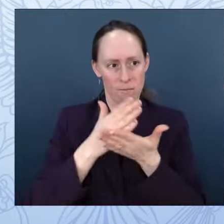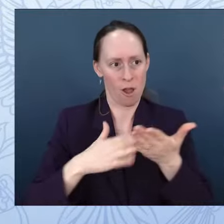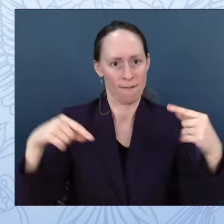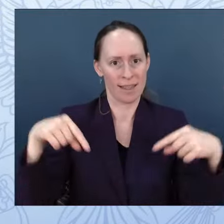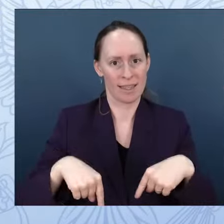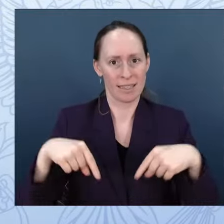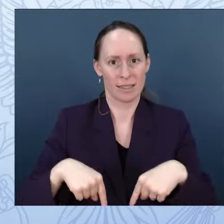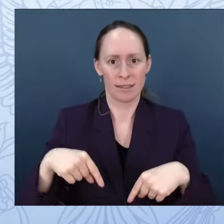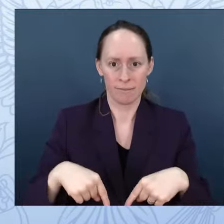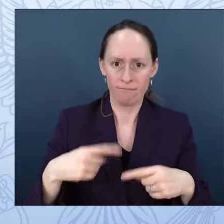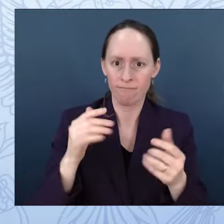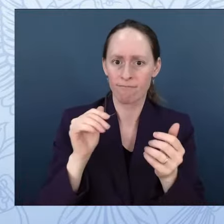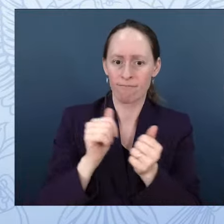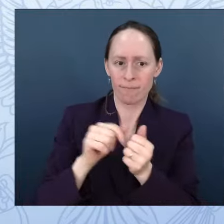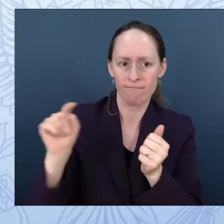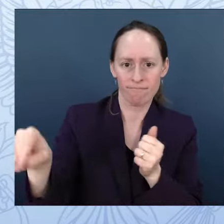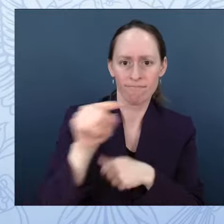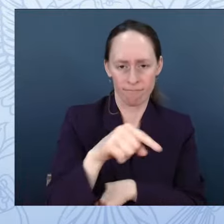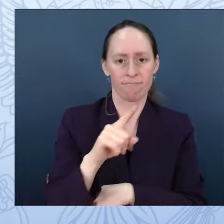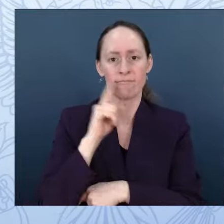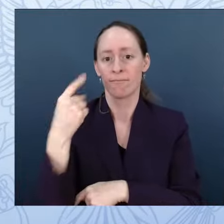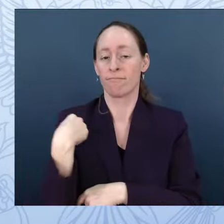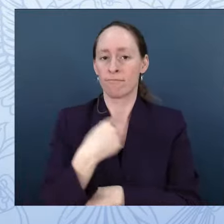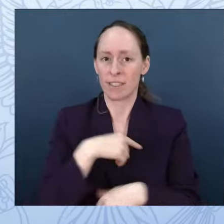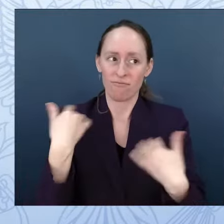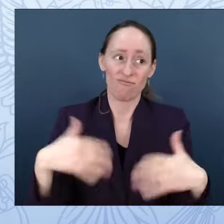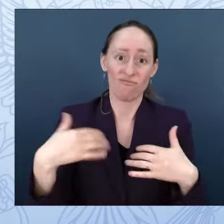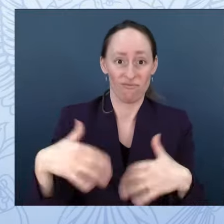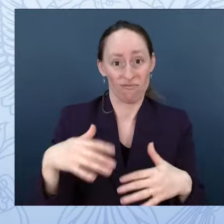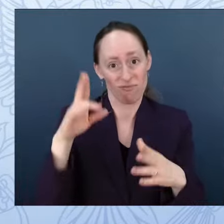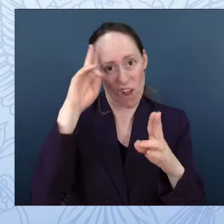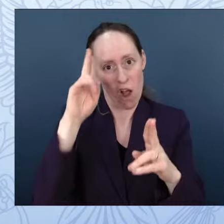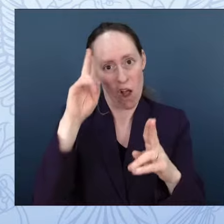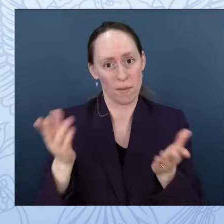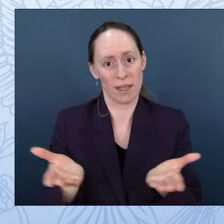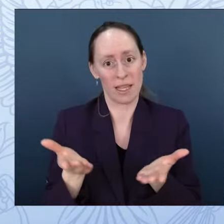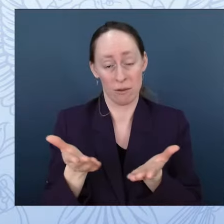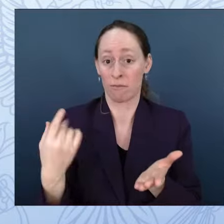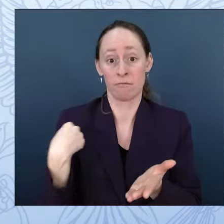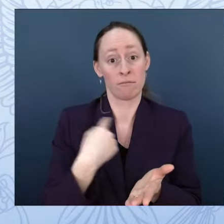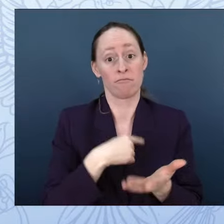We are privileged to serve about 15% of Michiganders, and when we think of health and well-being,